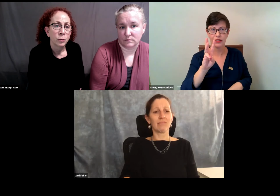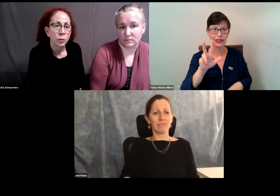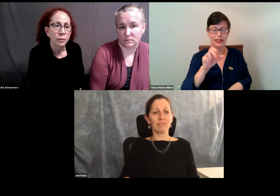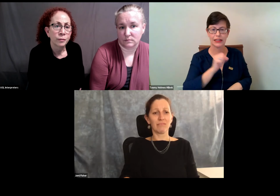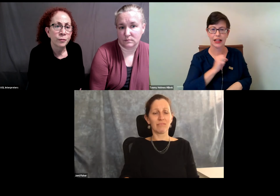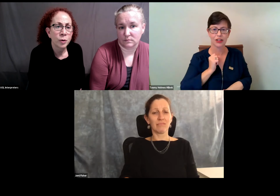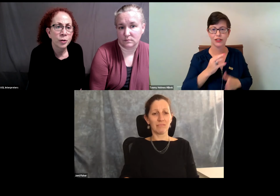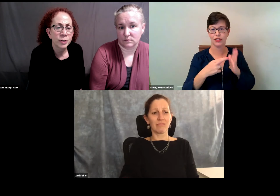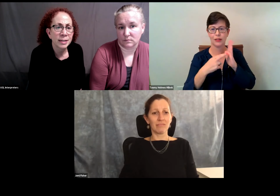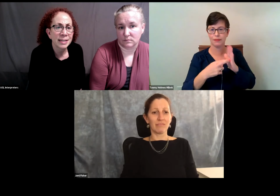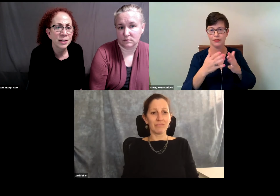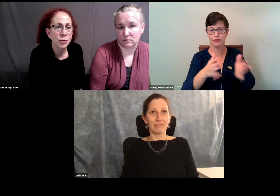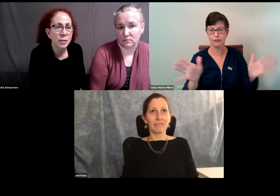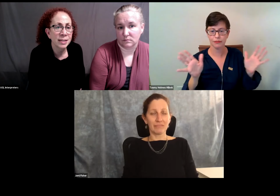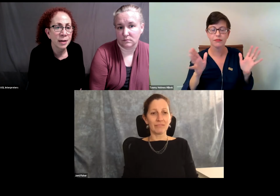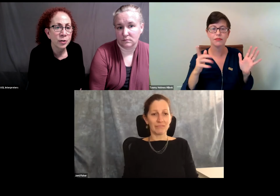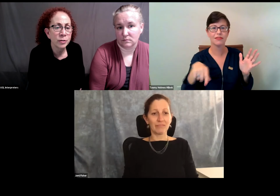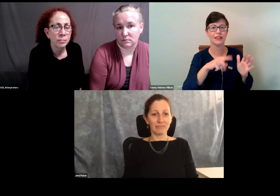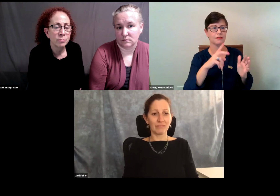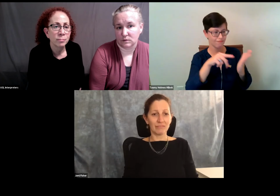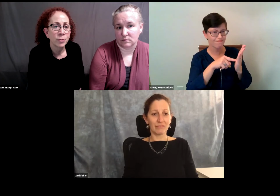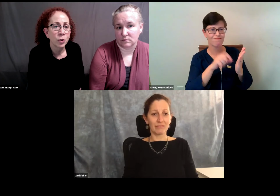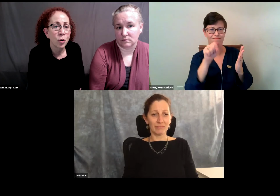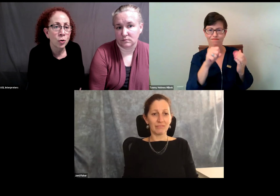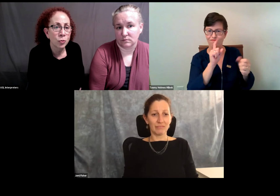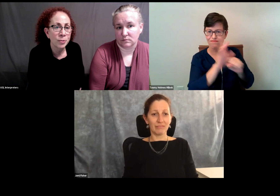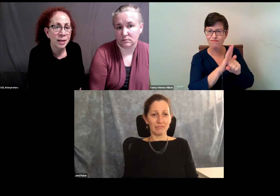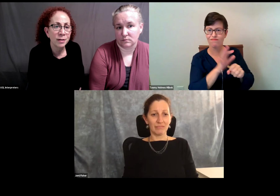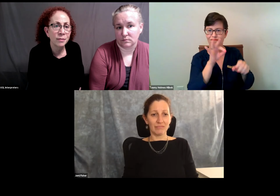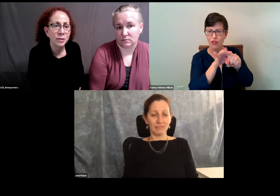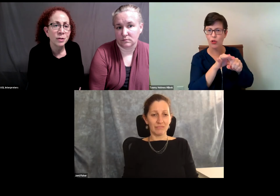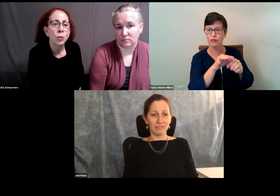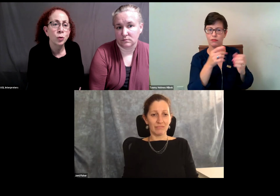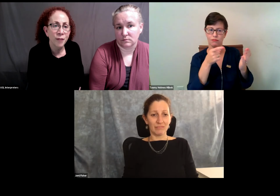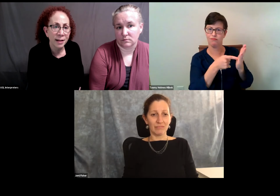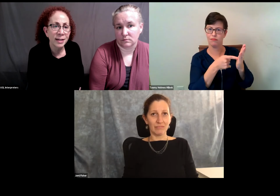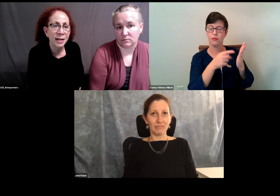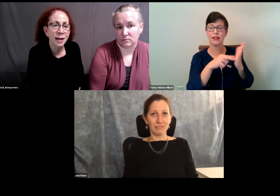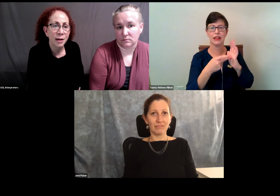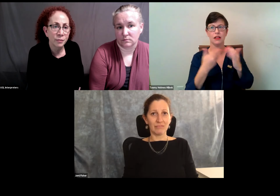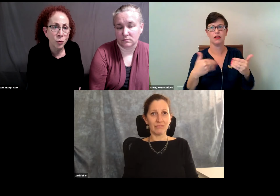What 463 senators all the representatives would validate and vote.